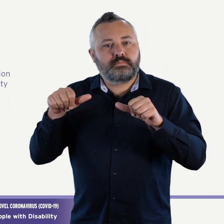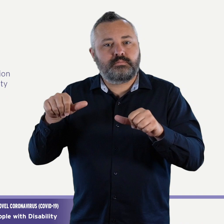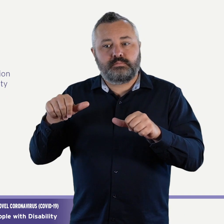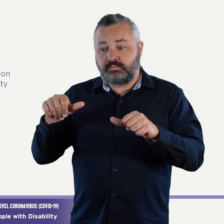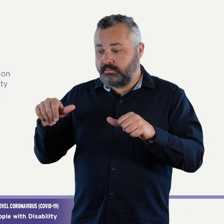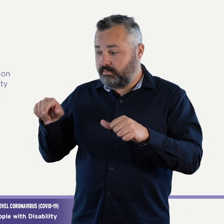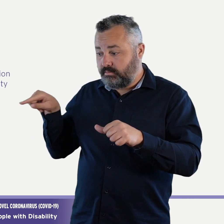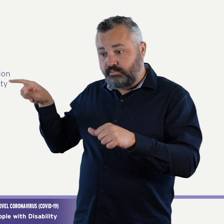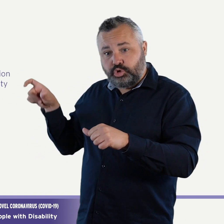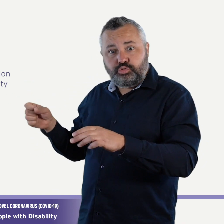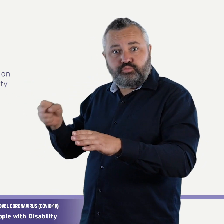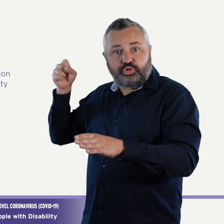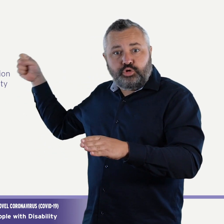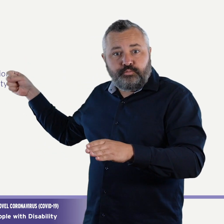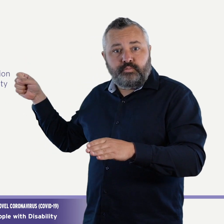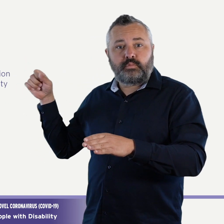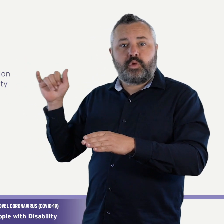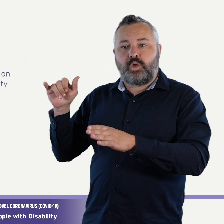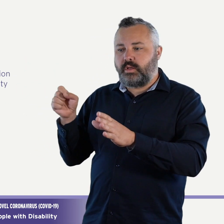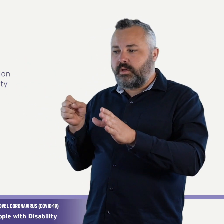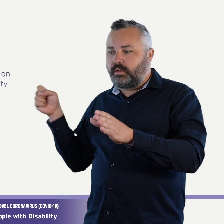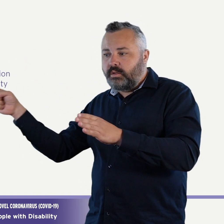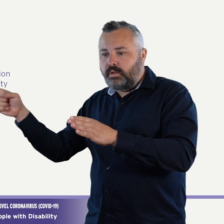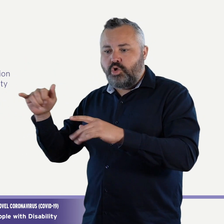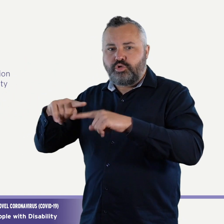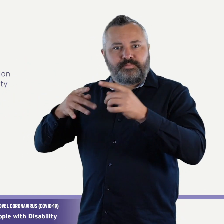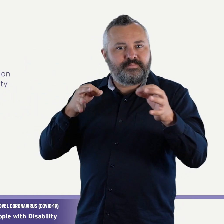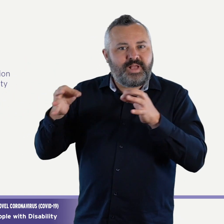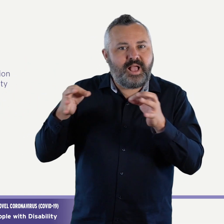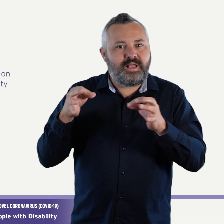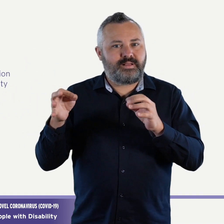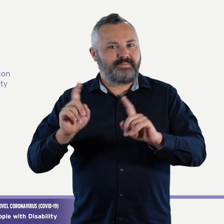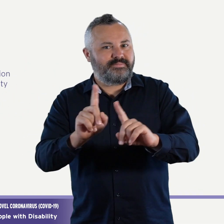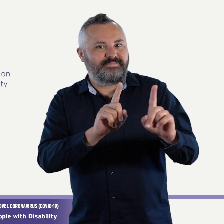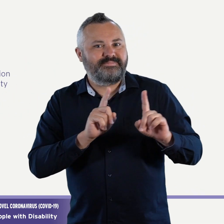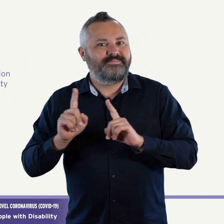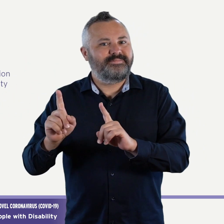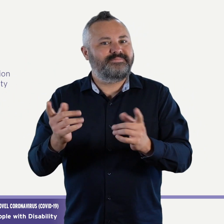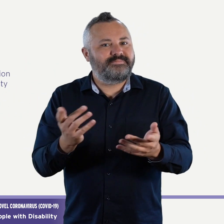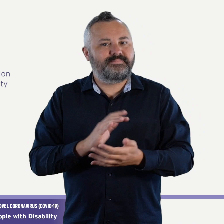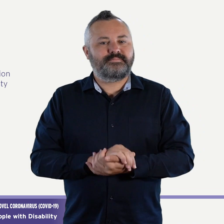that cannot be done safely in the person’s current living arrangement.